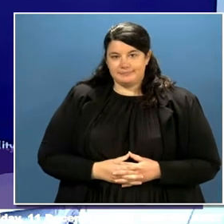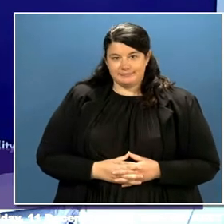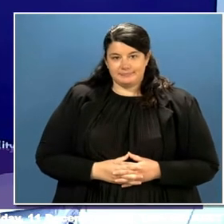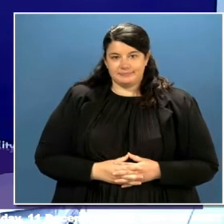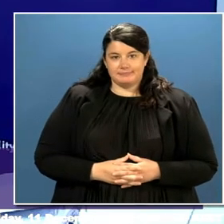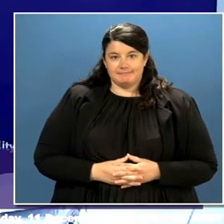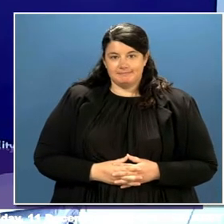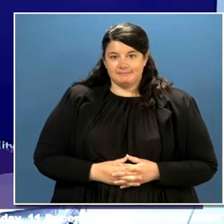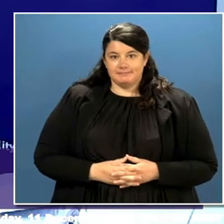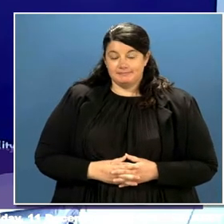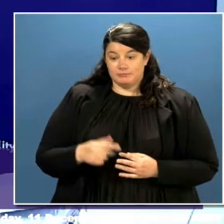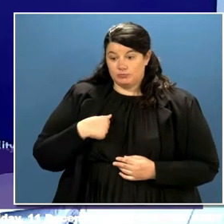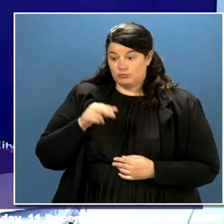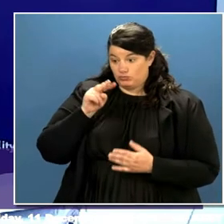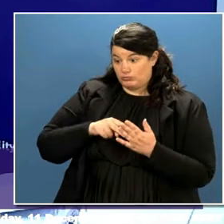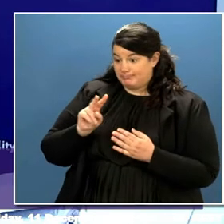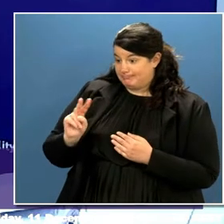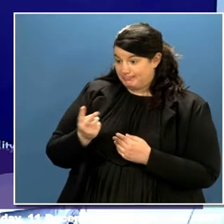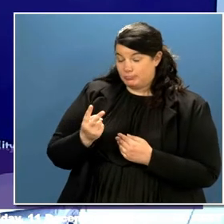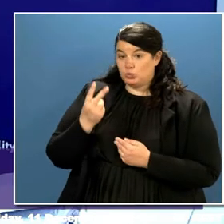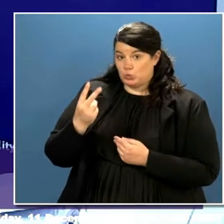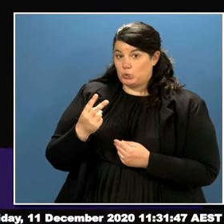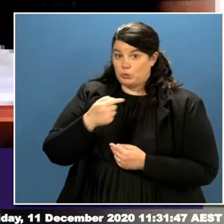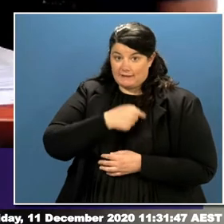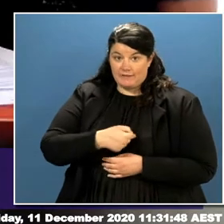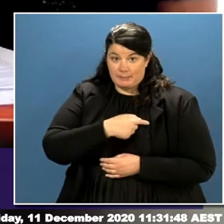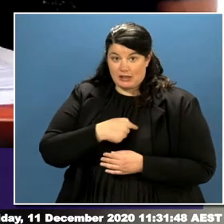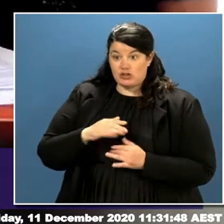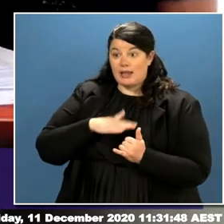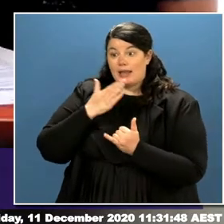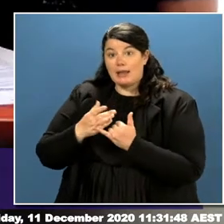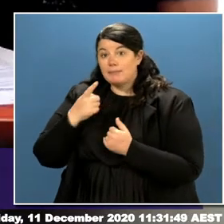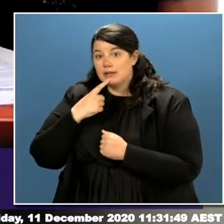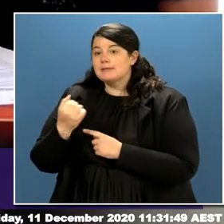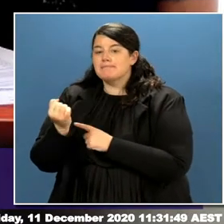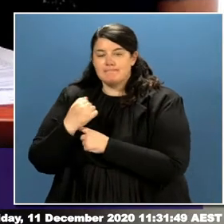I will read you both the affirmation. At the end, please say yes or I do.